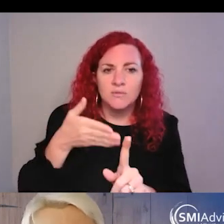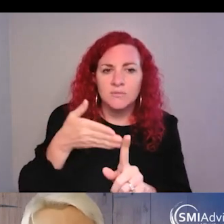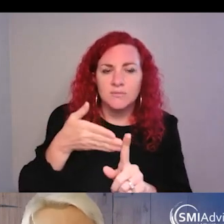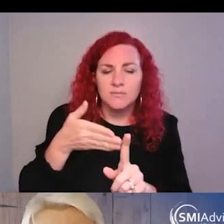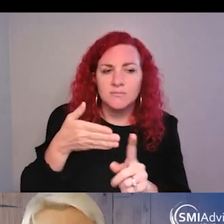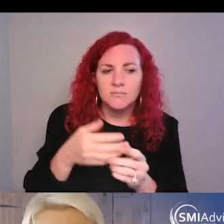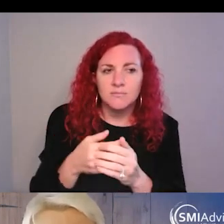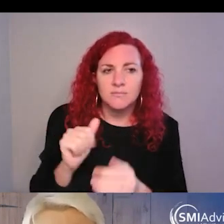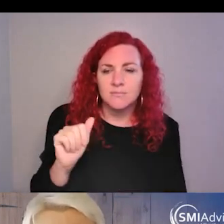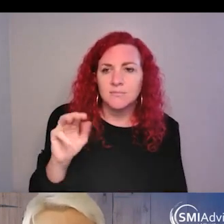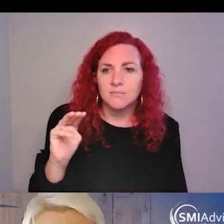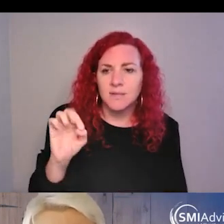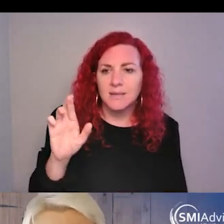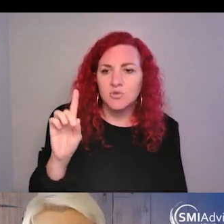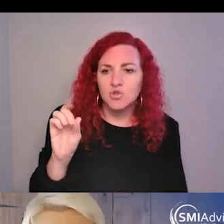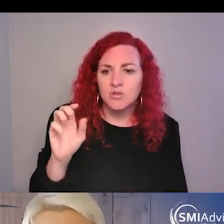AMSTERDAM IS GOING TO BE EASY TO GET TO.